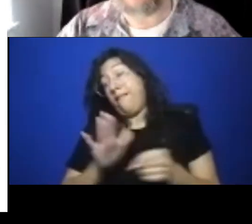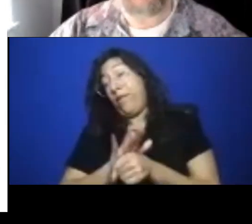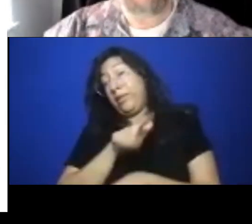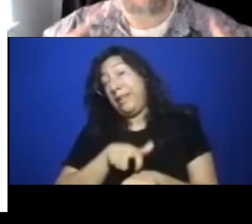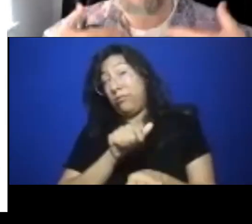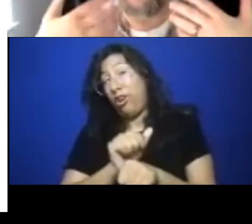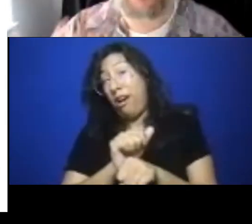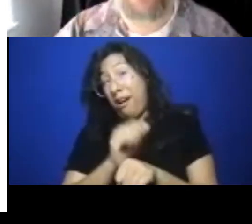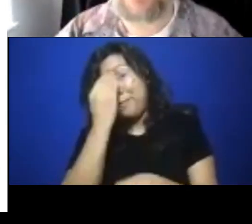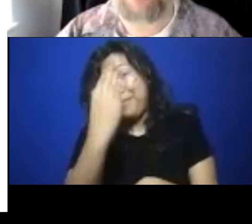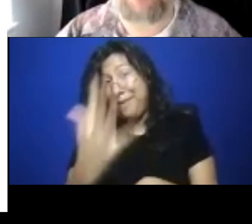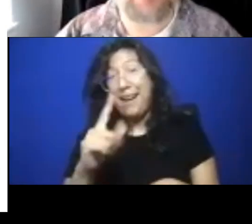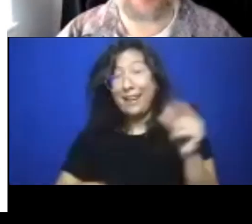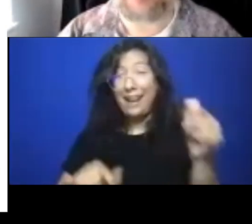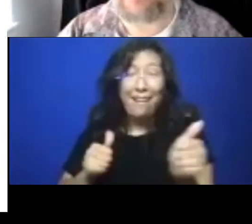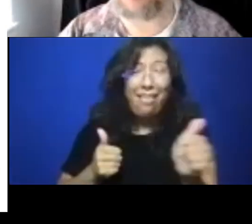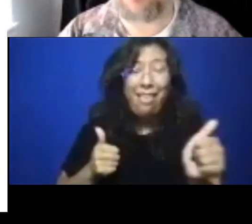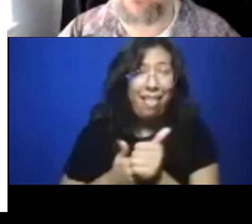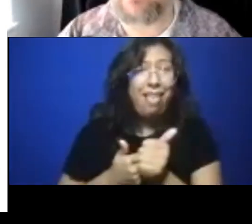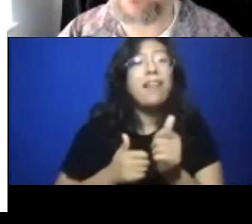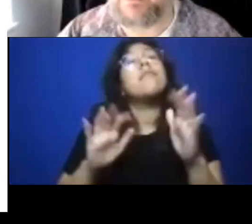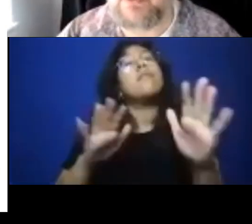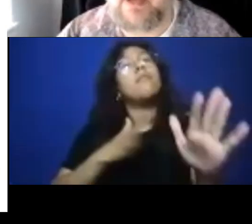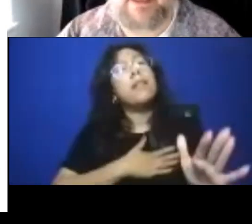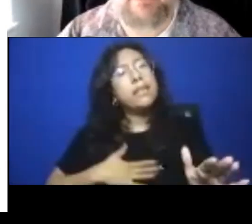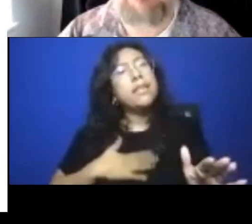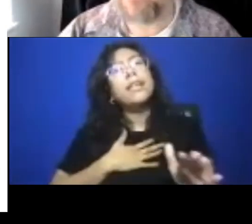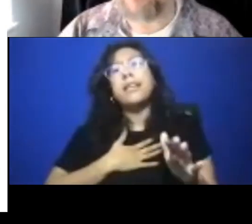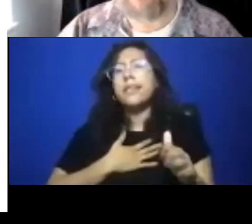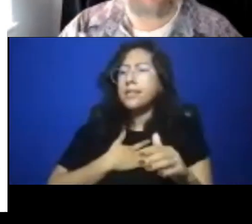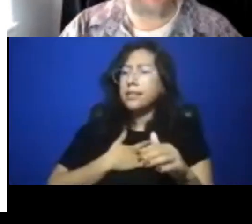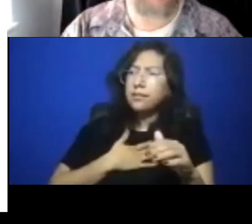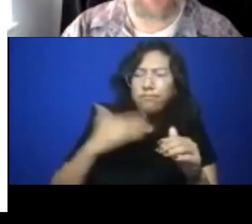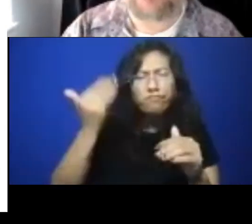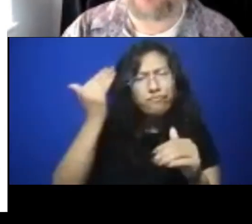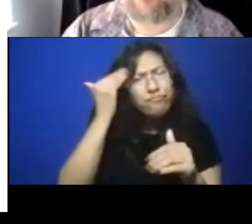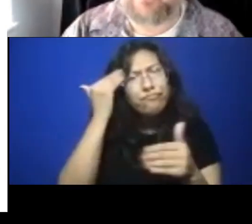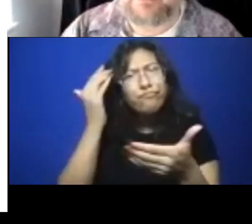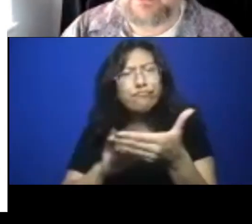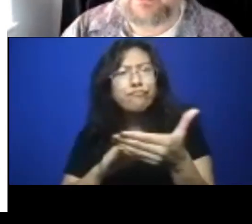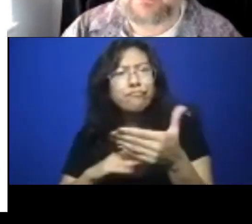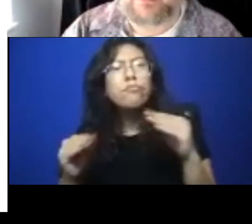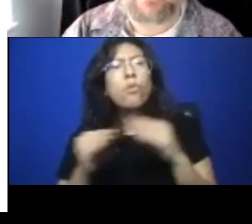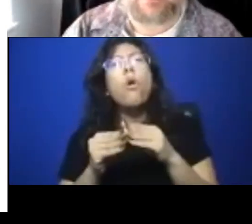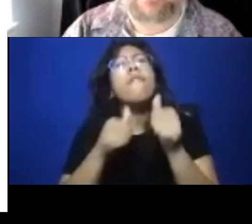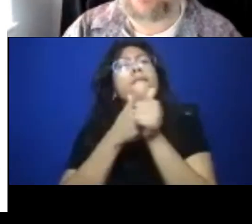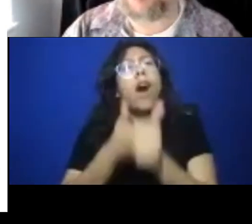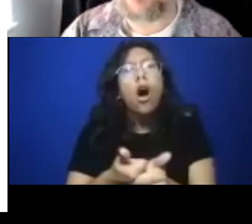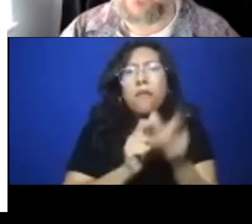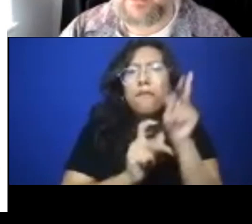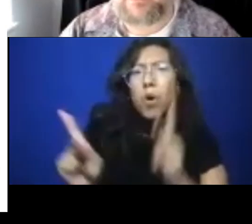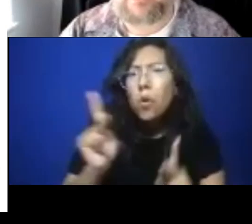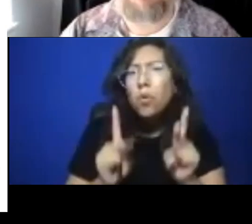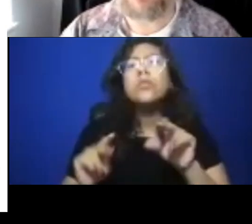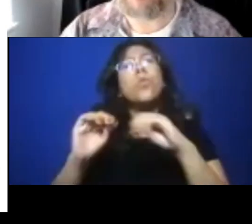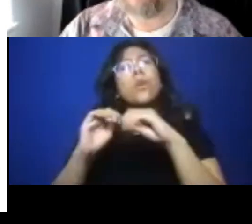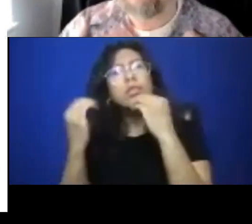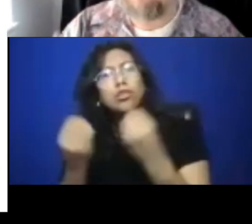So I mean, I encourage folks to stay as current as you can. Follow folks or organizations online, on social media.